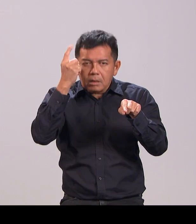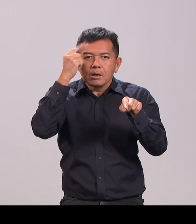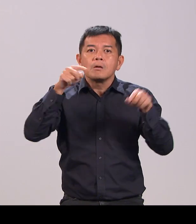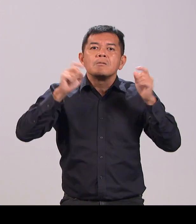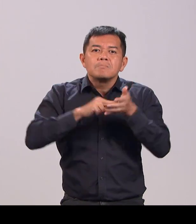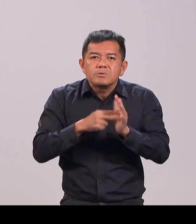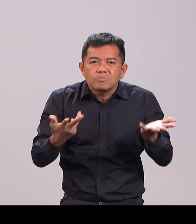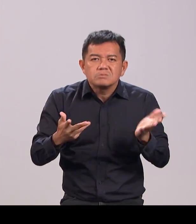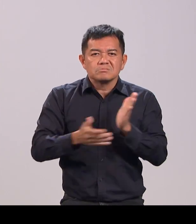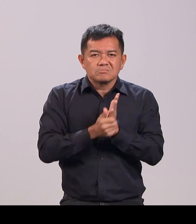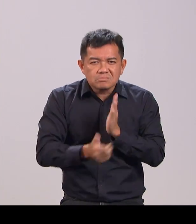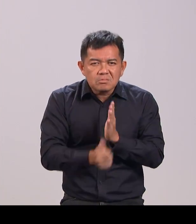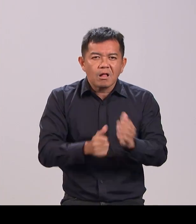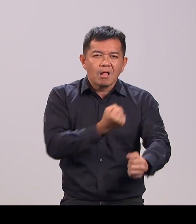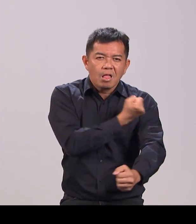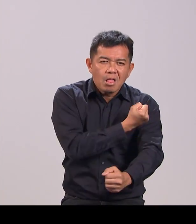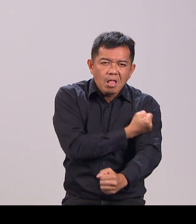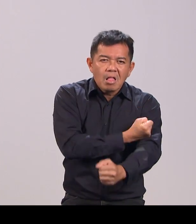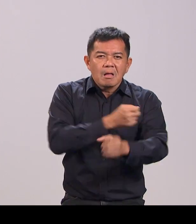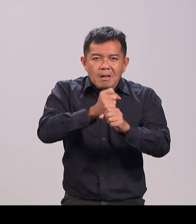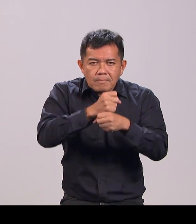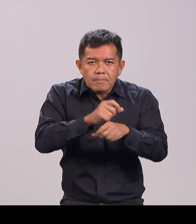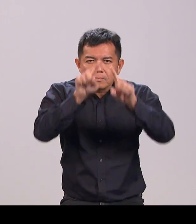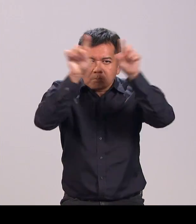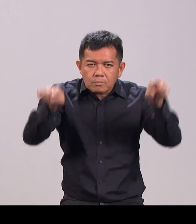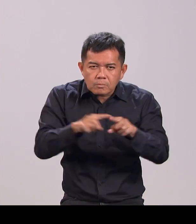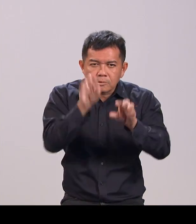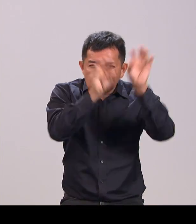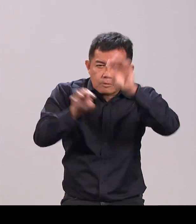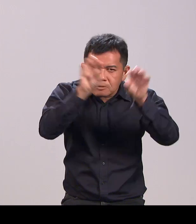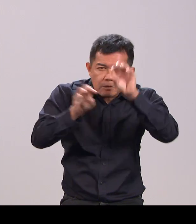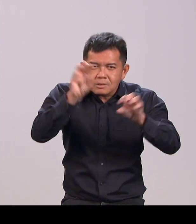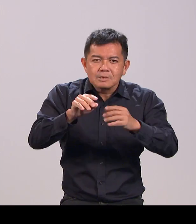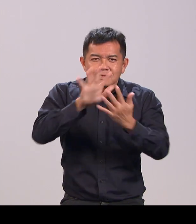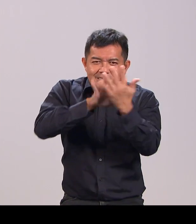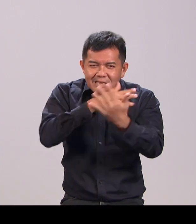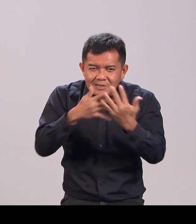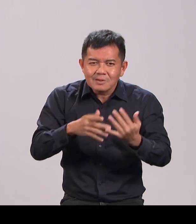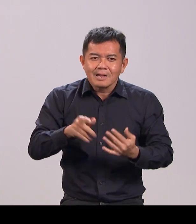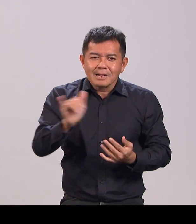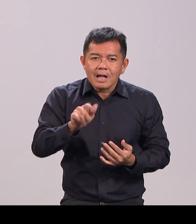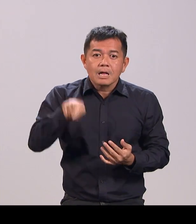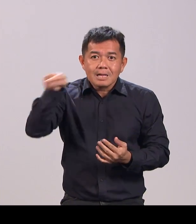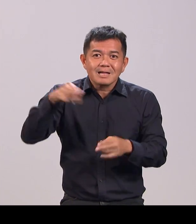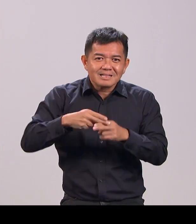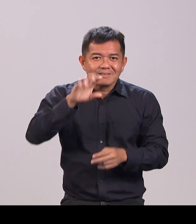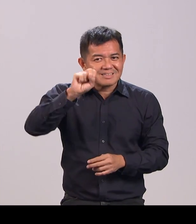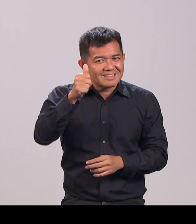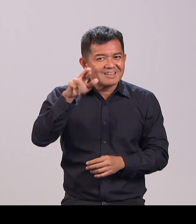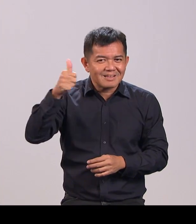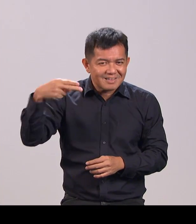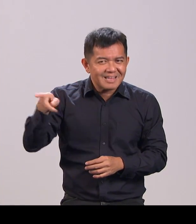So, to produce a chart like this, you need graphic designers like Sarah, contributing to our Smart Nation.